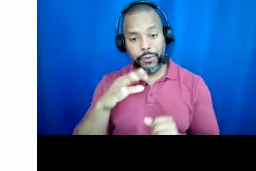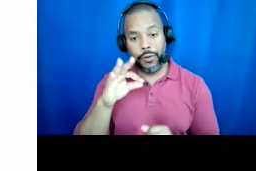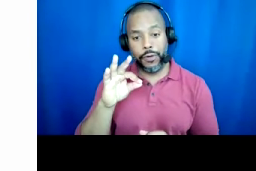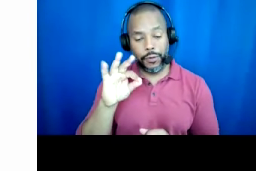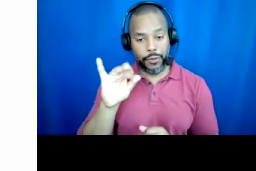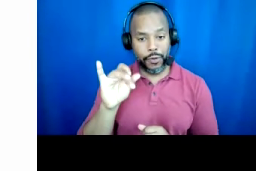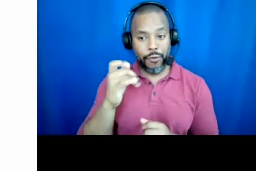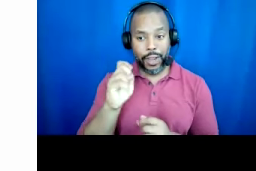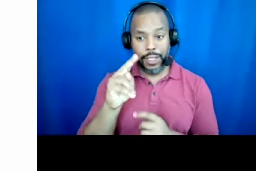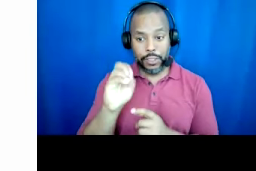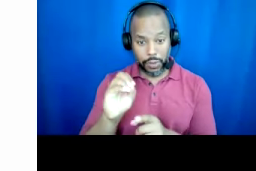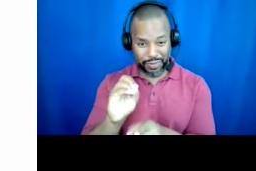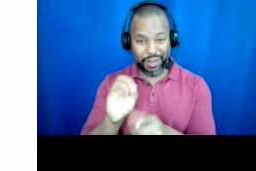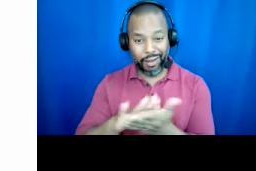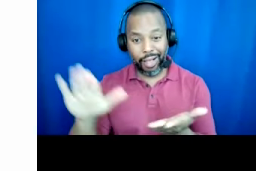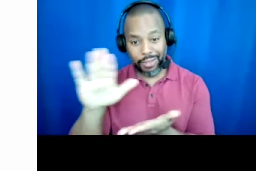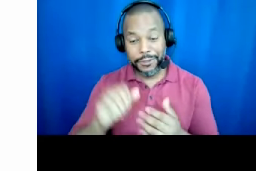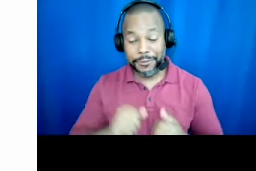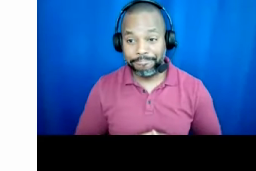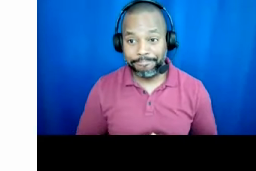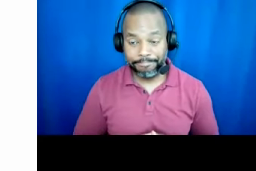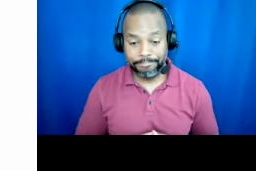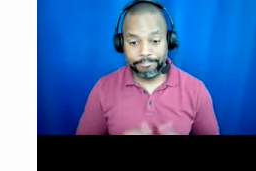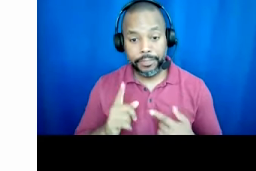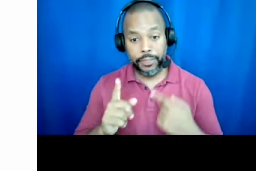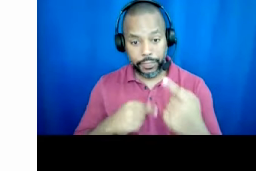That then rolls into the month of March, where the president